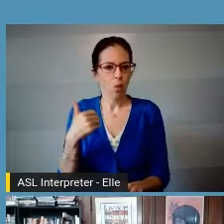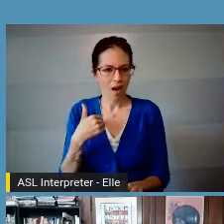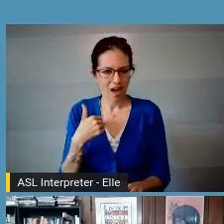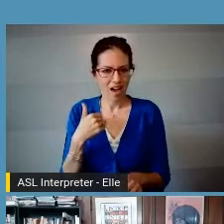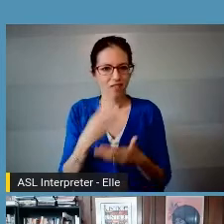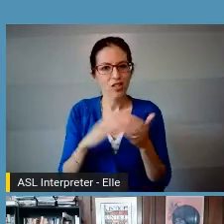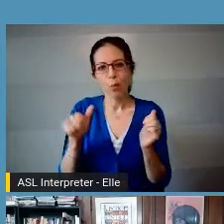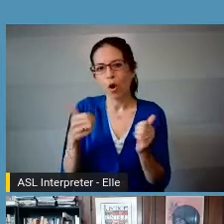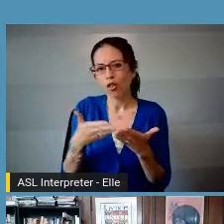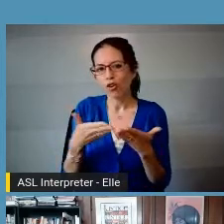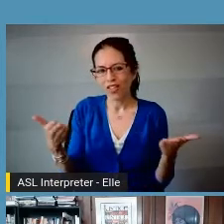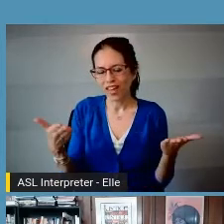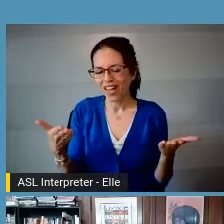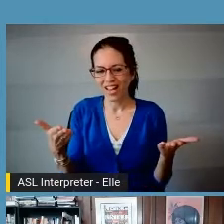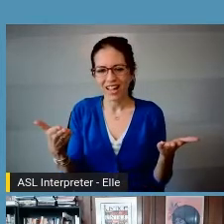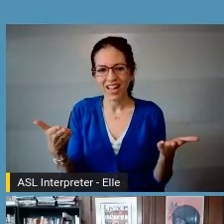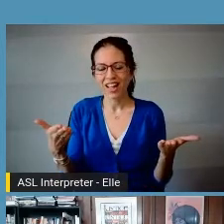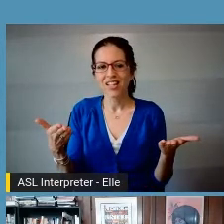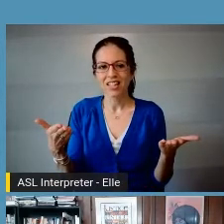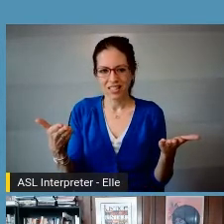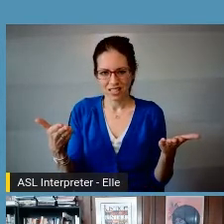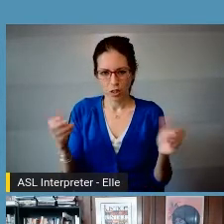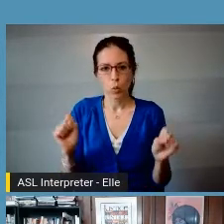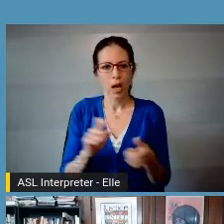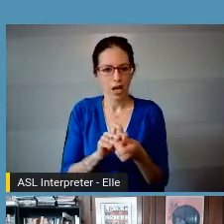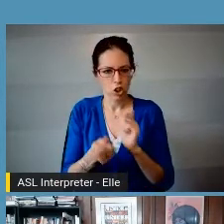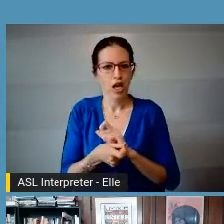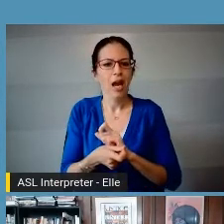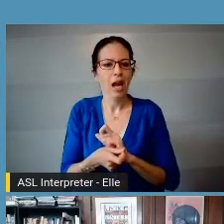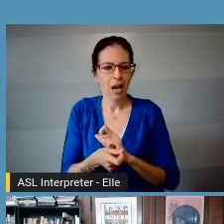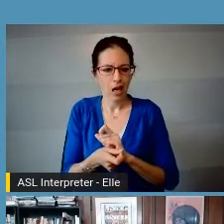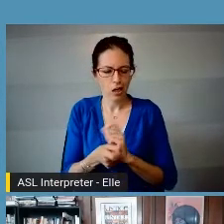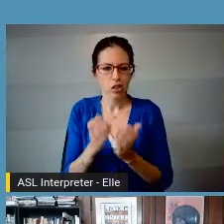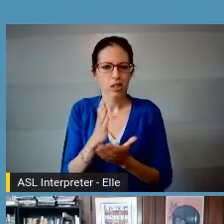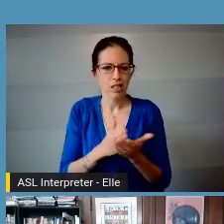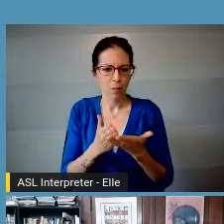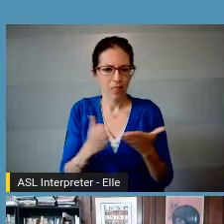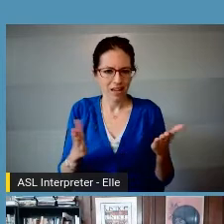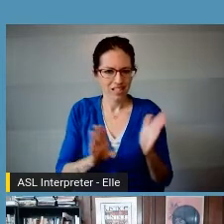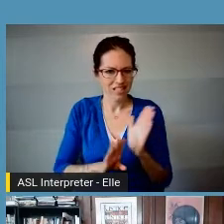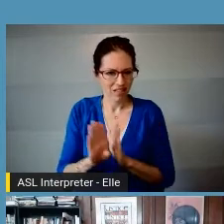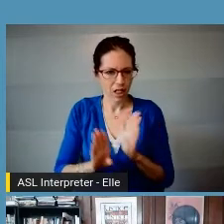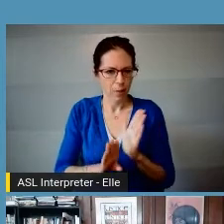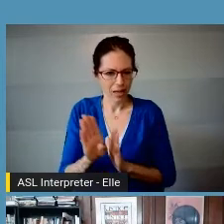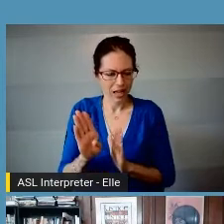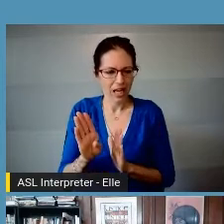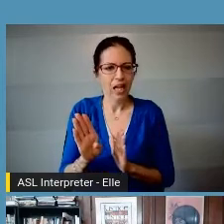that we can change. We are developing a new gallery that is going to be a thematic gallery.